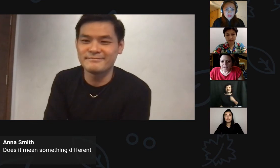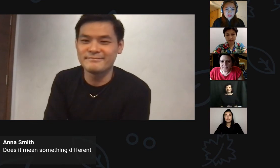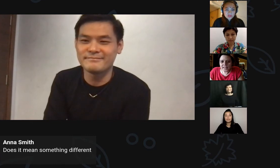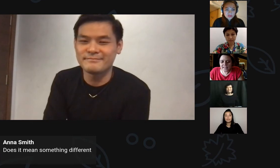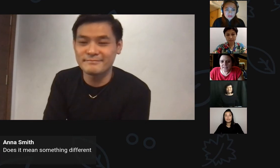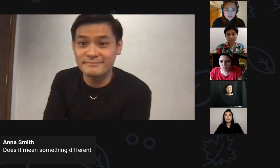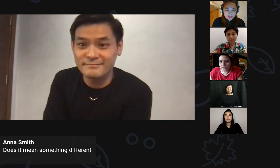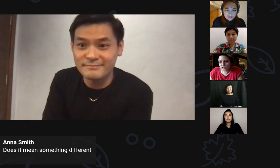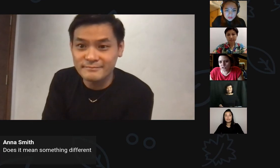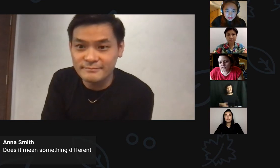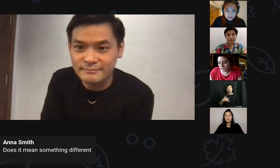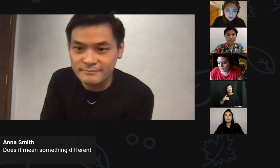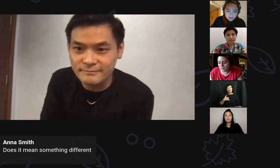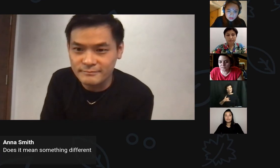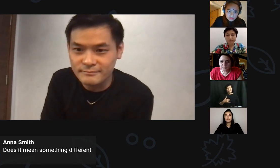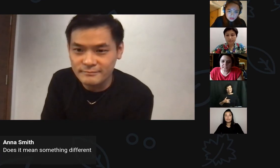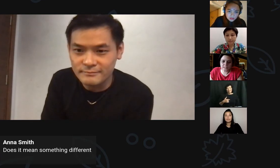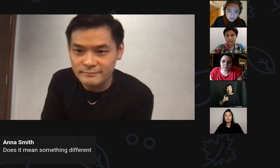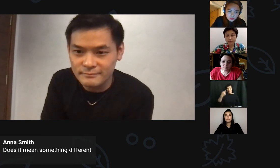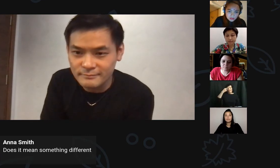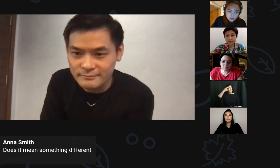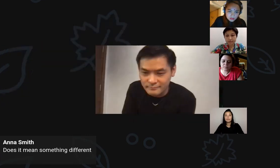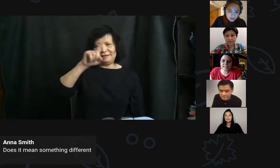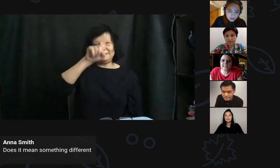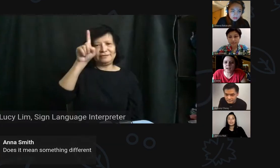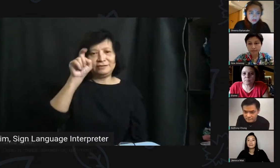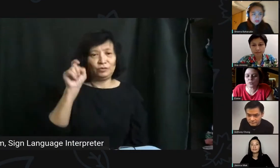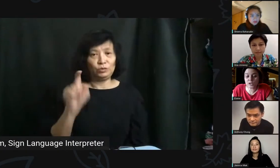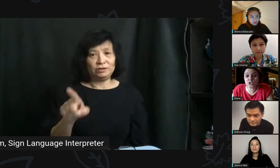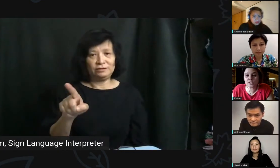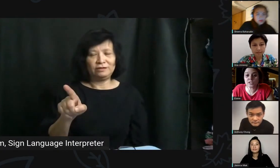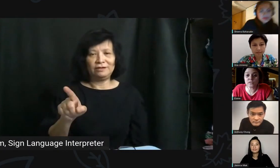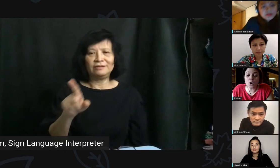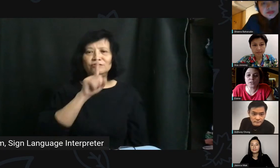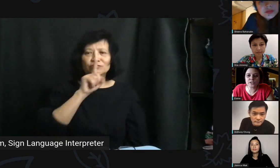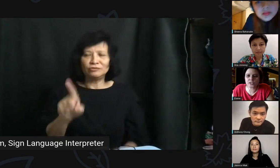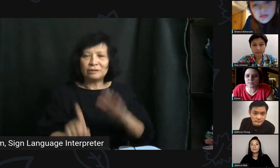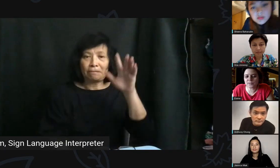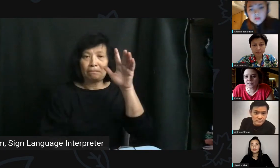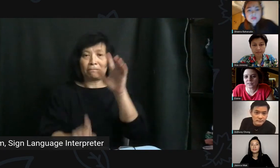I think the question definitely brings up questions of authorship,